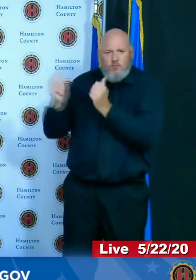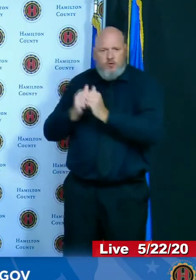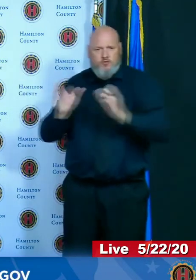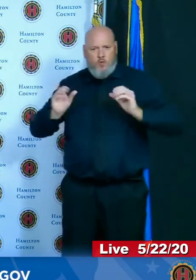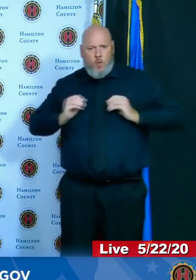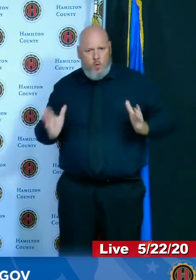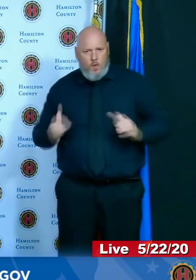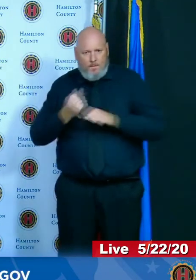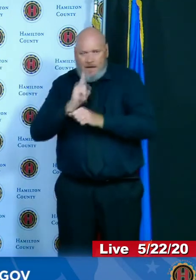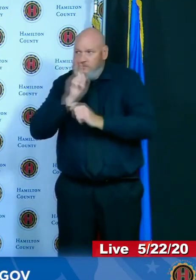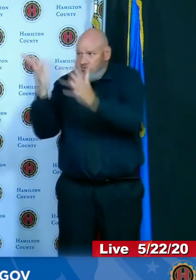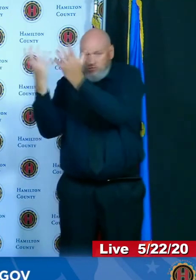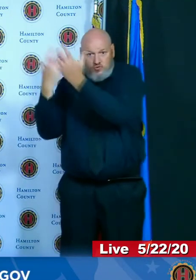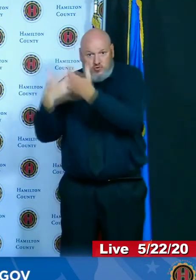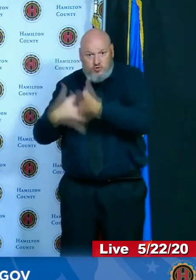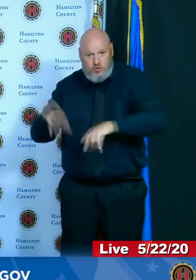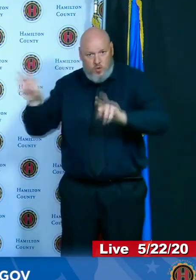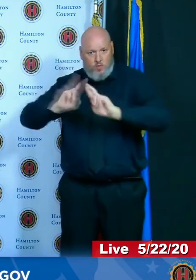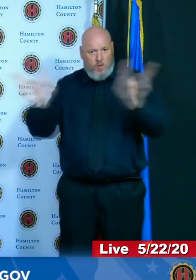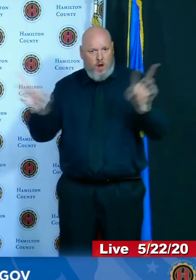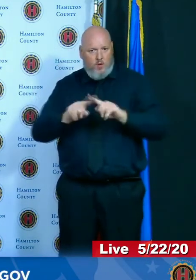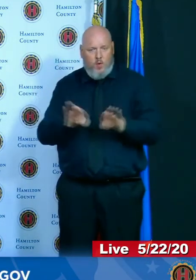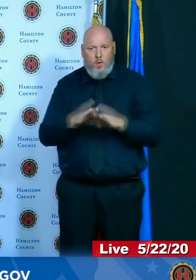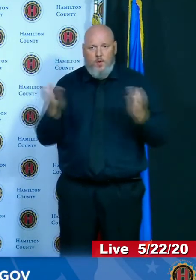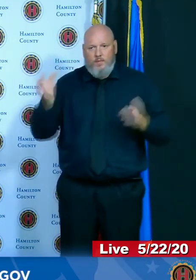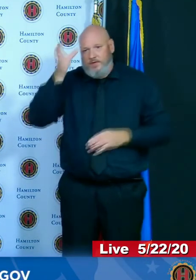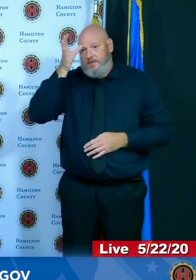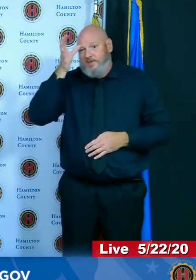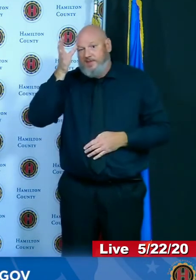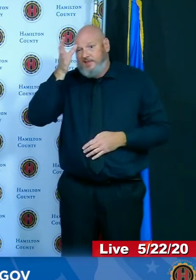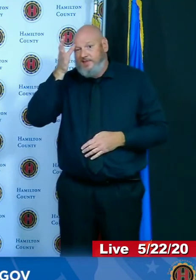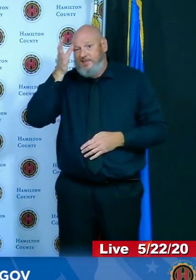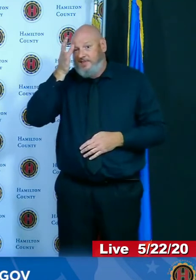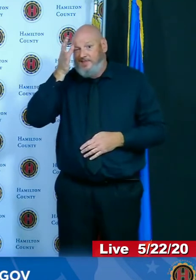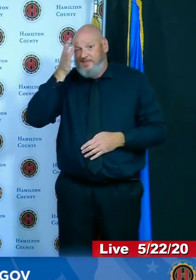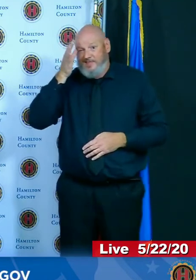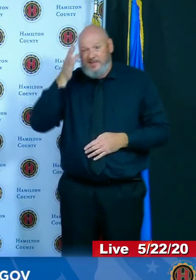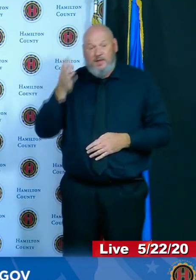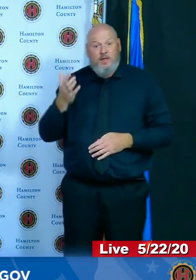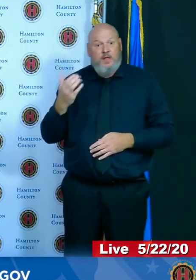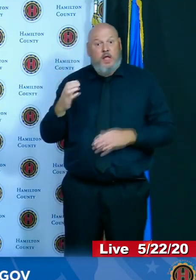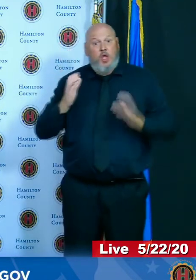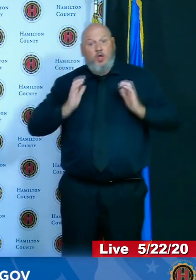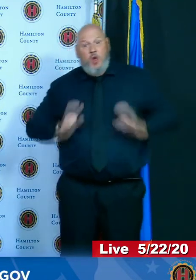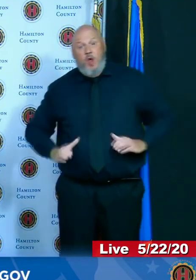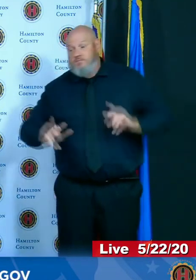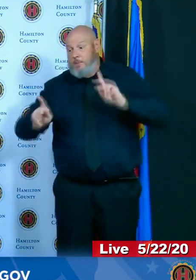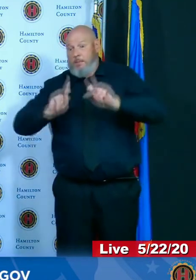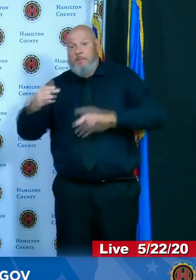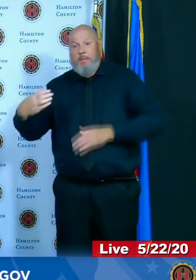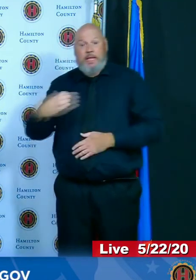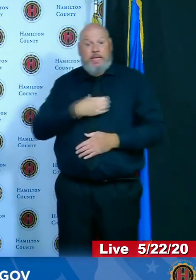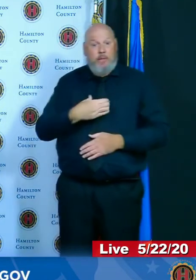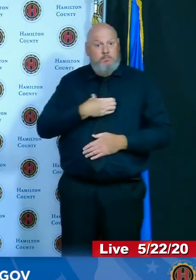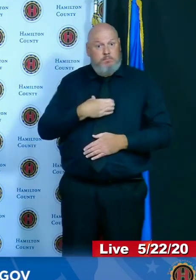are getting very few complaints compared to what I originally thought and I think that's a great thing speaking of complaints we've had an